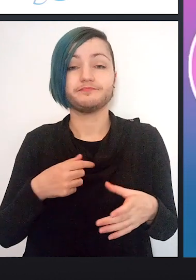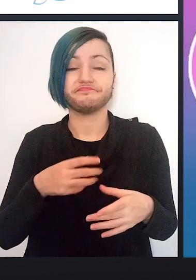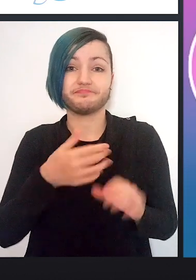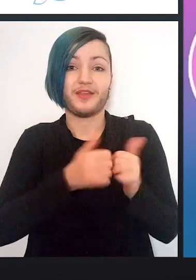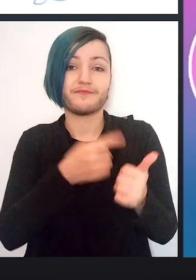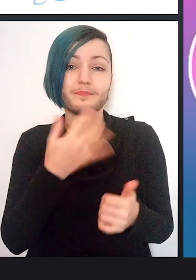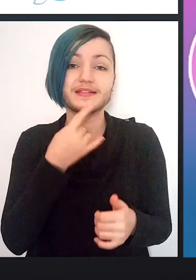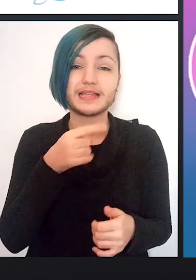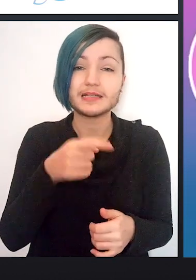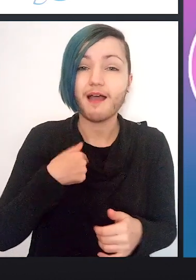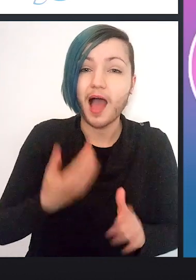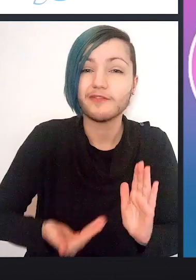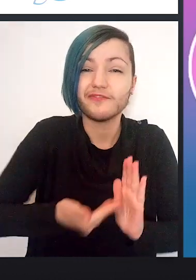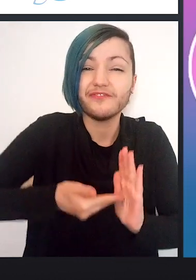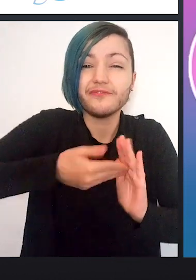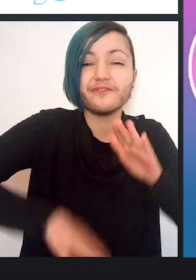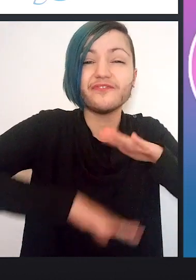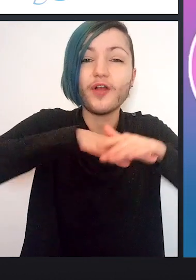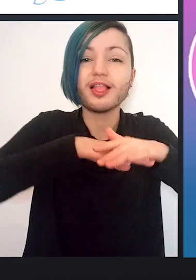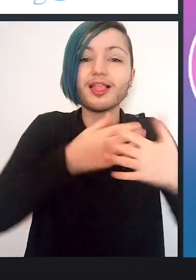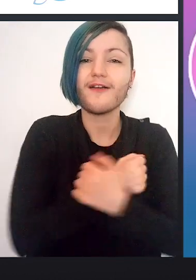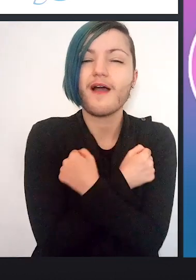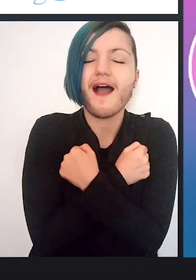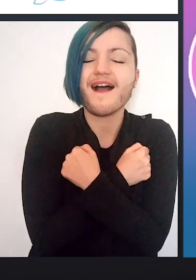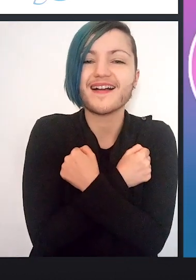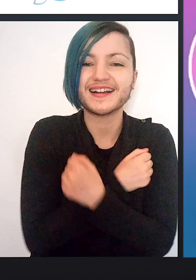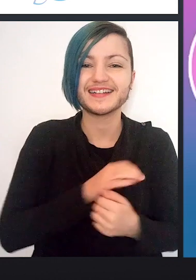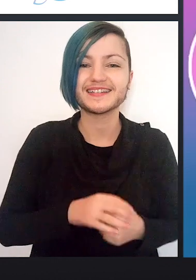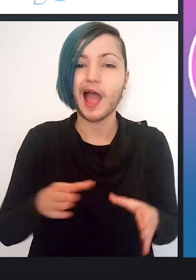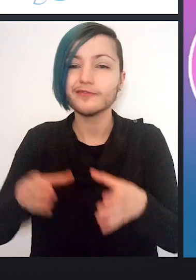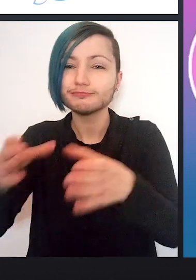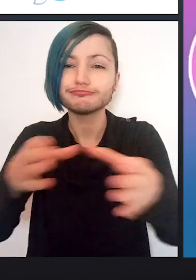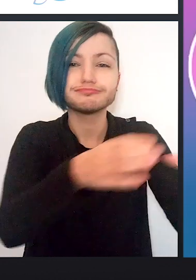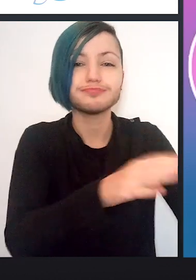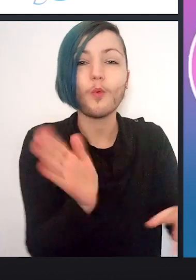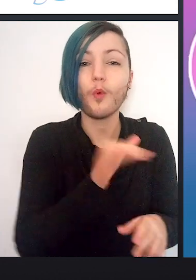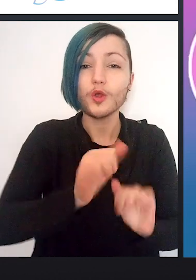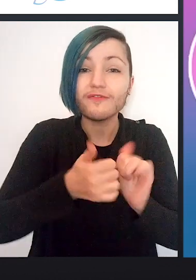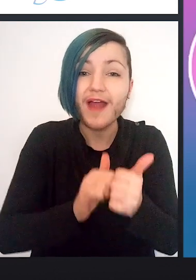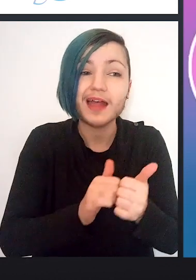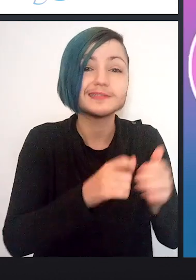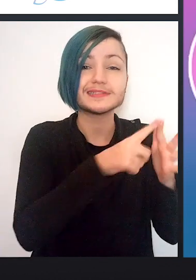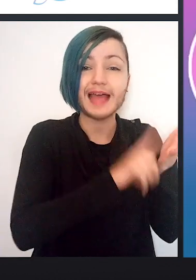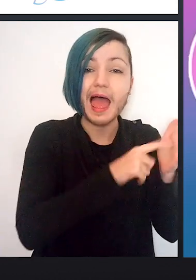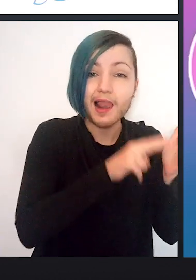she said "I've loaded it up with hugs. Gave it to all your friends and Helen to hug,